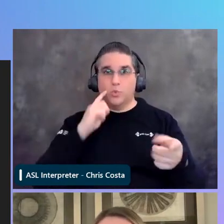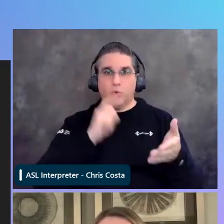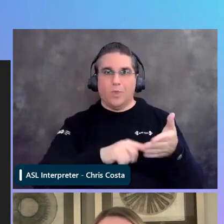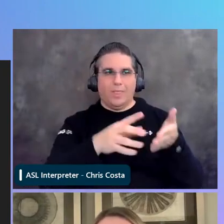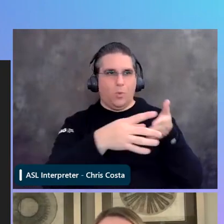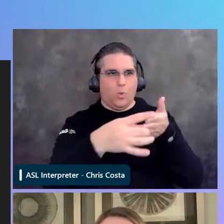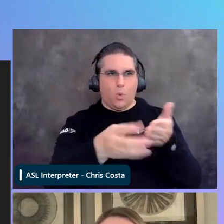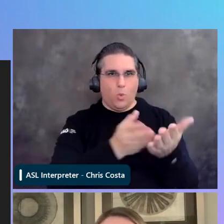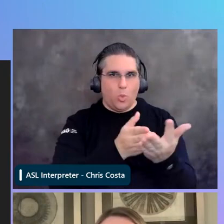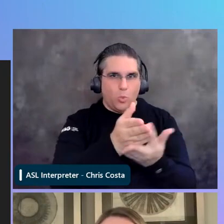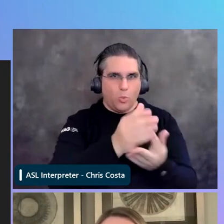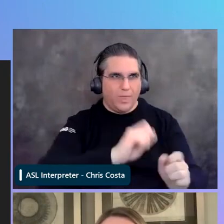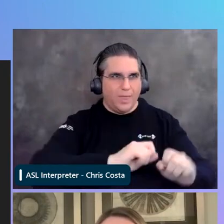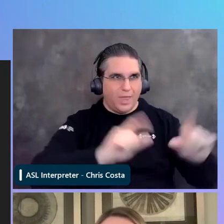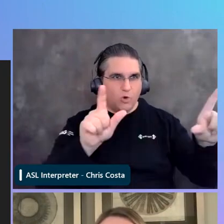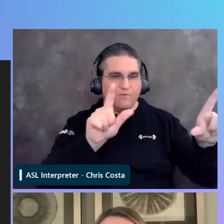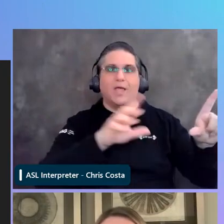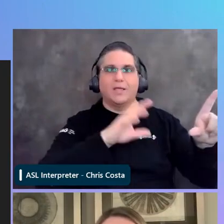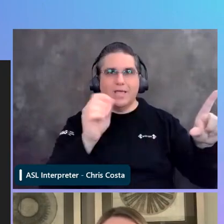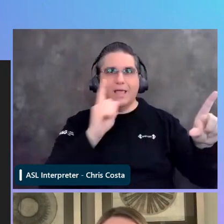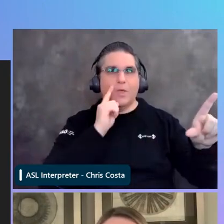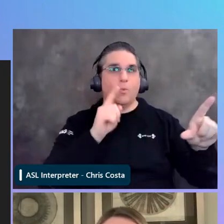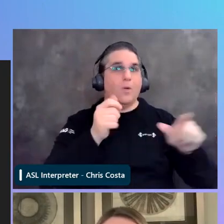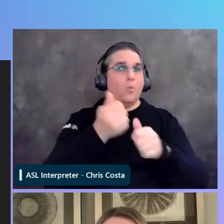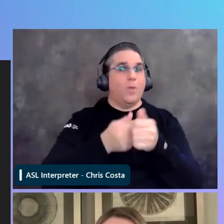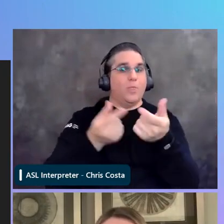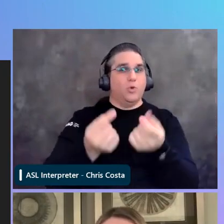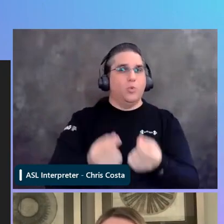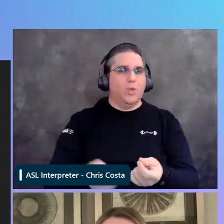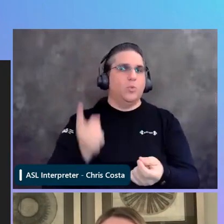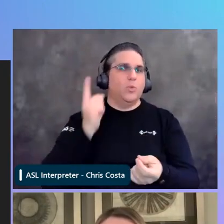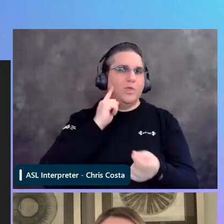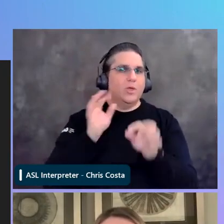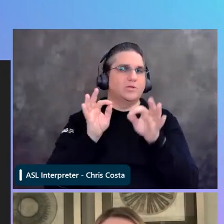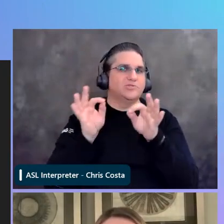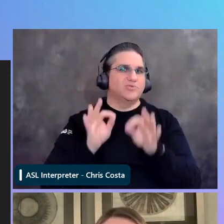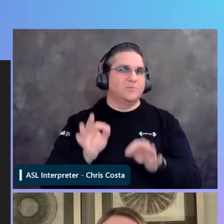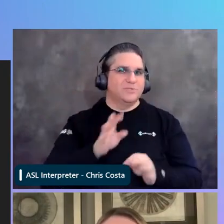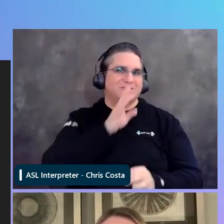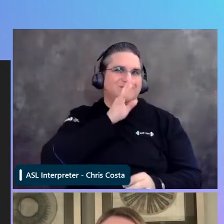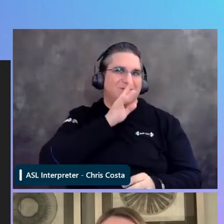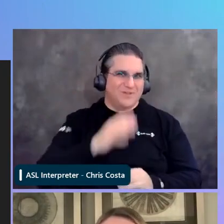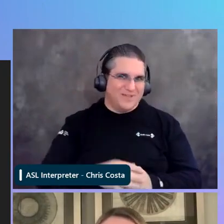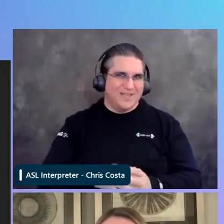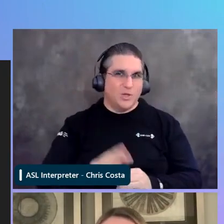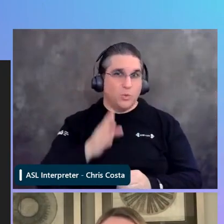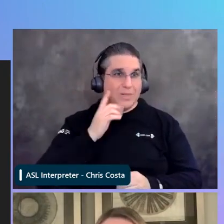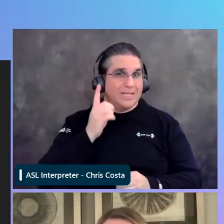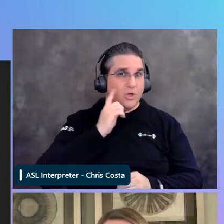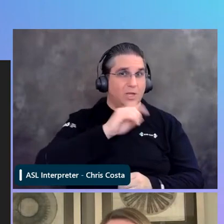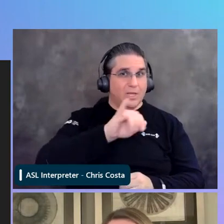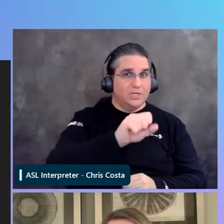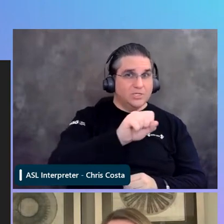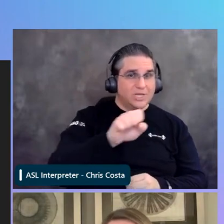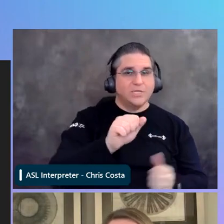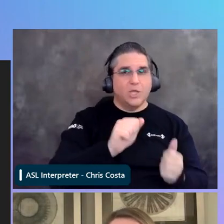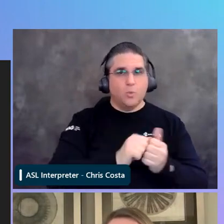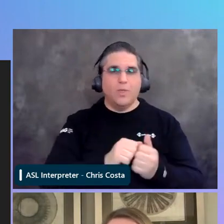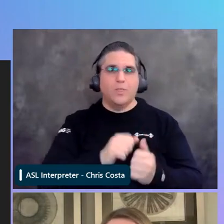to illustrate their interactions . So you'll hear Jesse in a, uh, a voice over situation, but